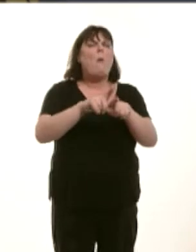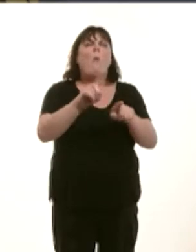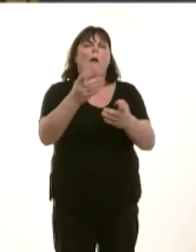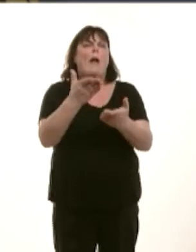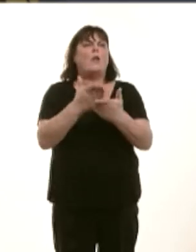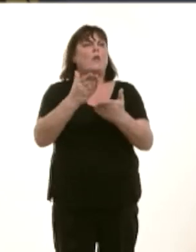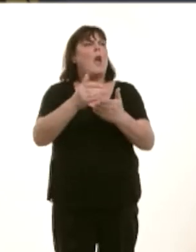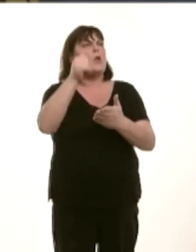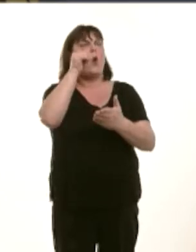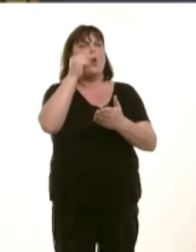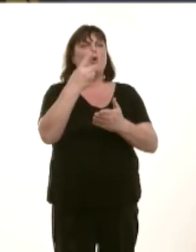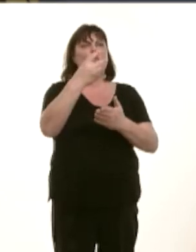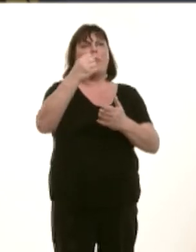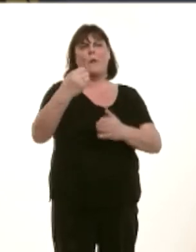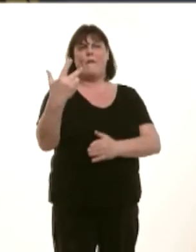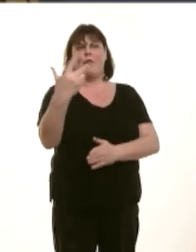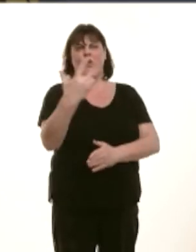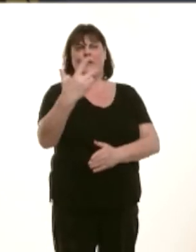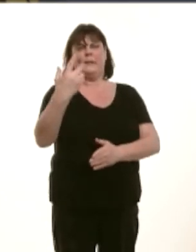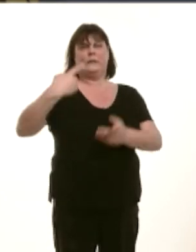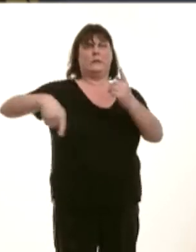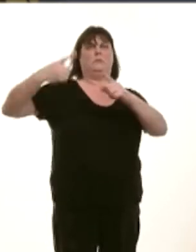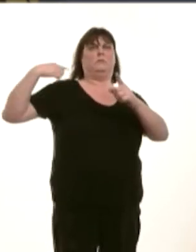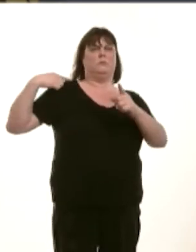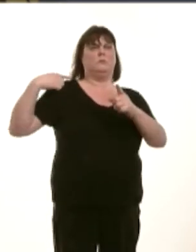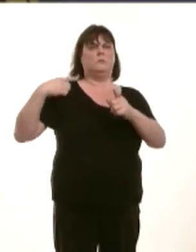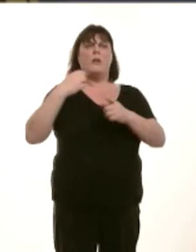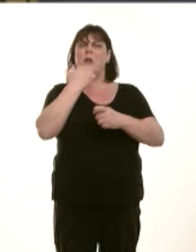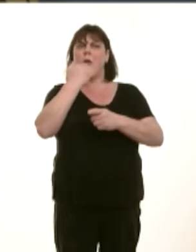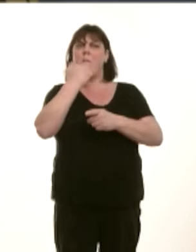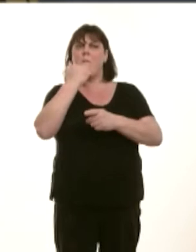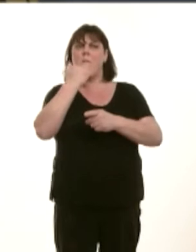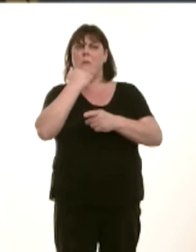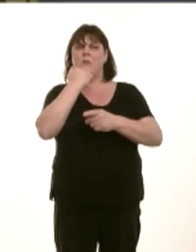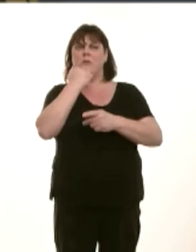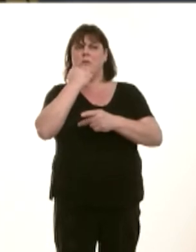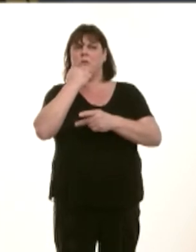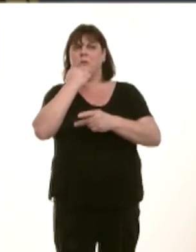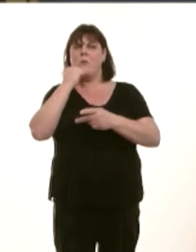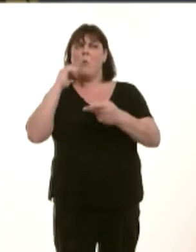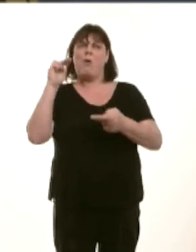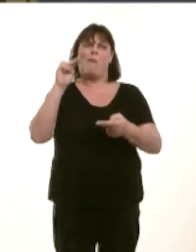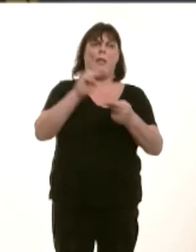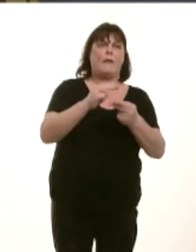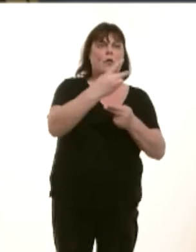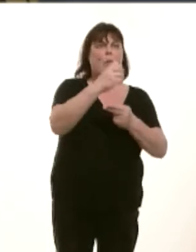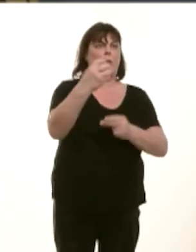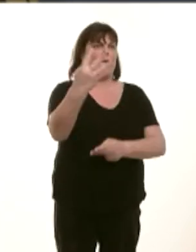a major A&E last December than was the case in December 2013. What explanation can you